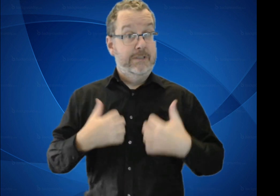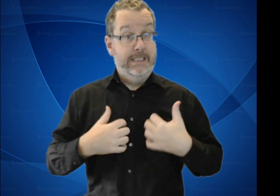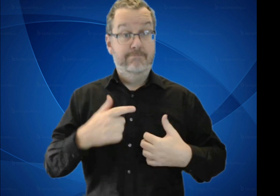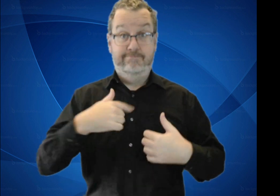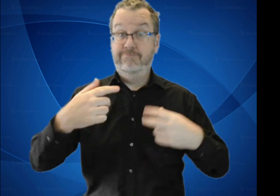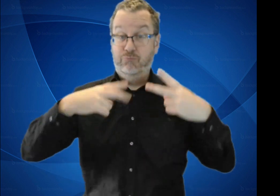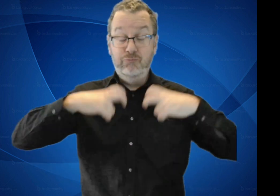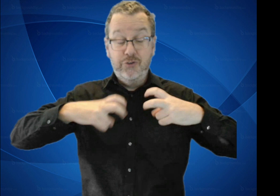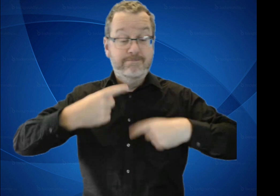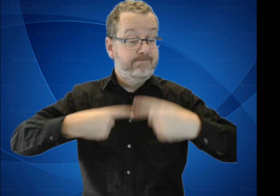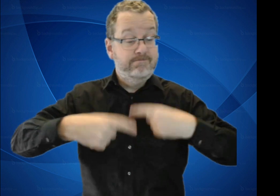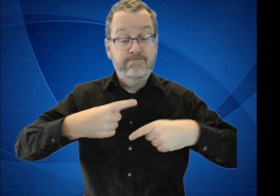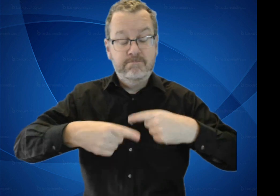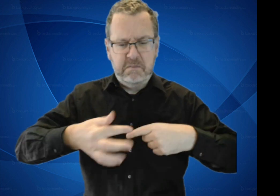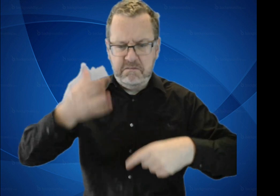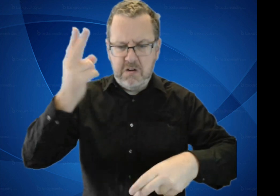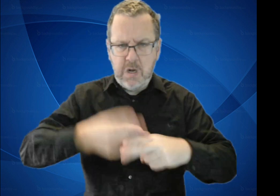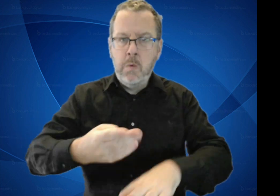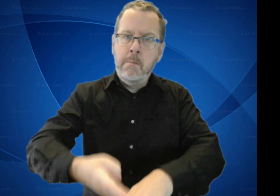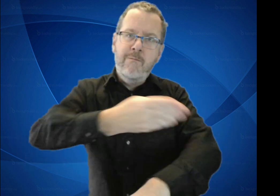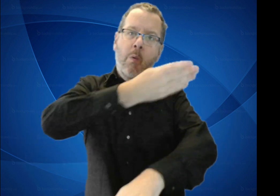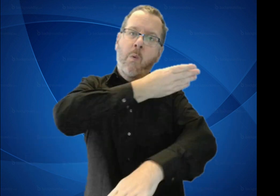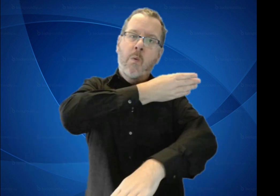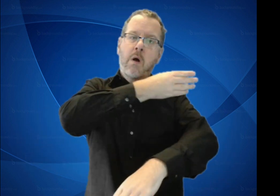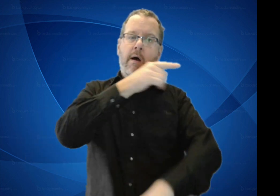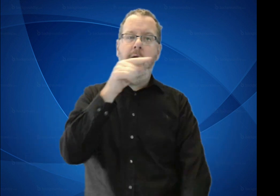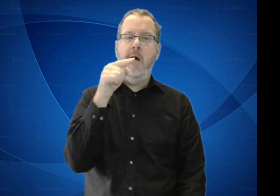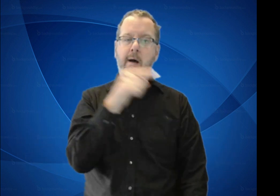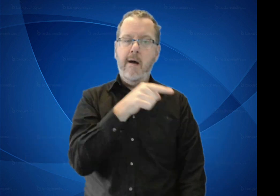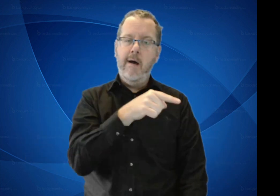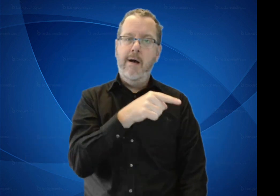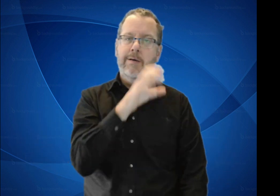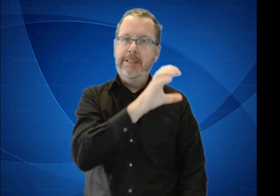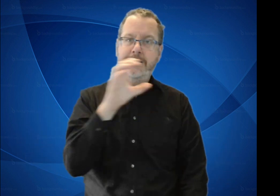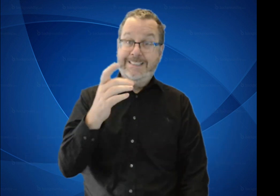What is interesting is that Cornelius himself seemed, earlier on